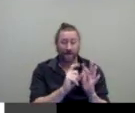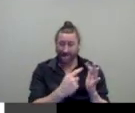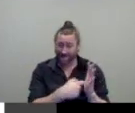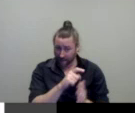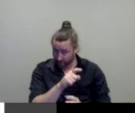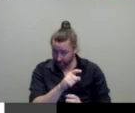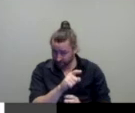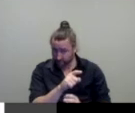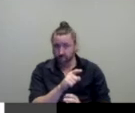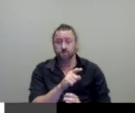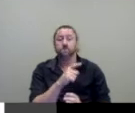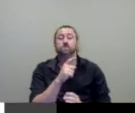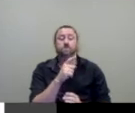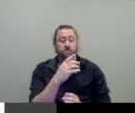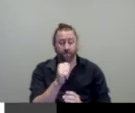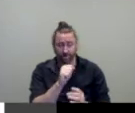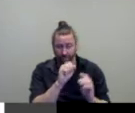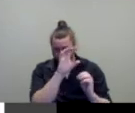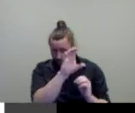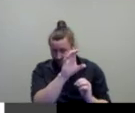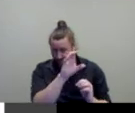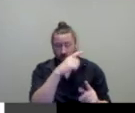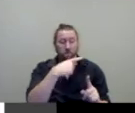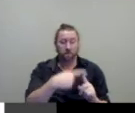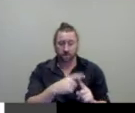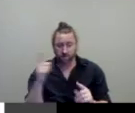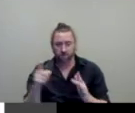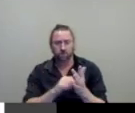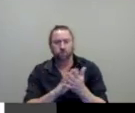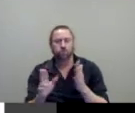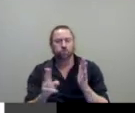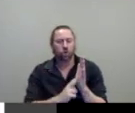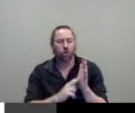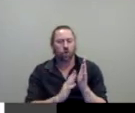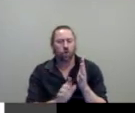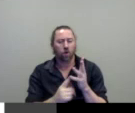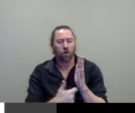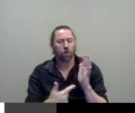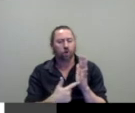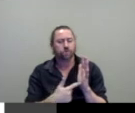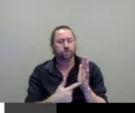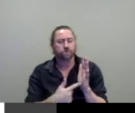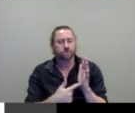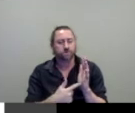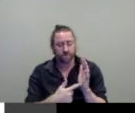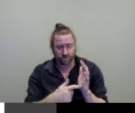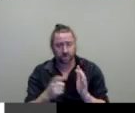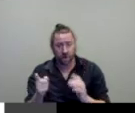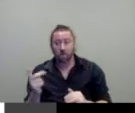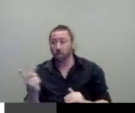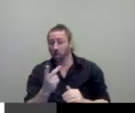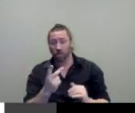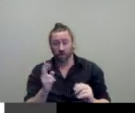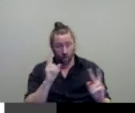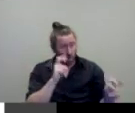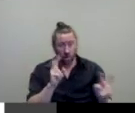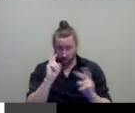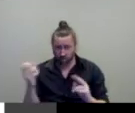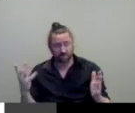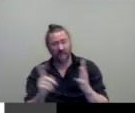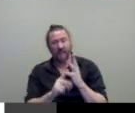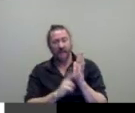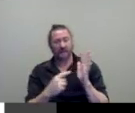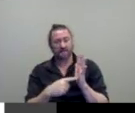has another work on this slide as well as john peart title their works untitled Grace Crowley